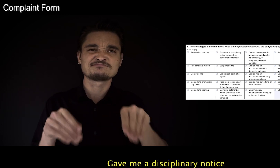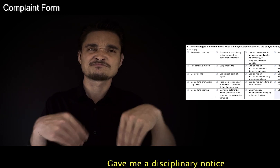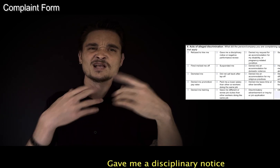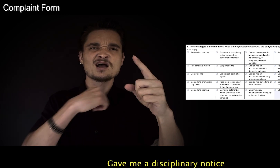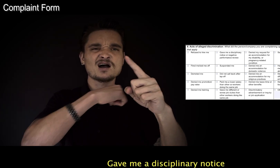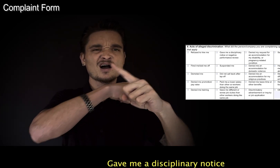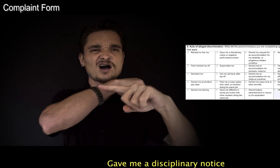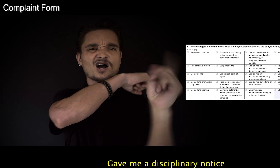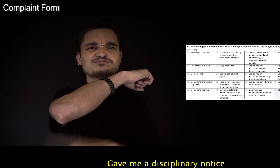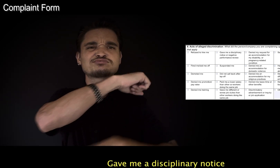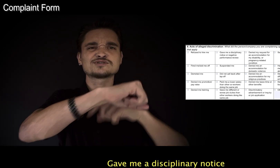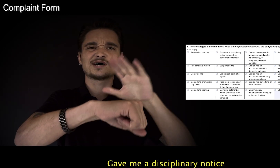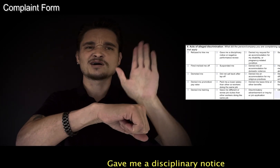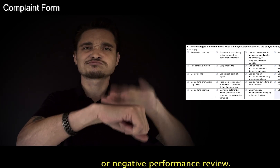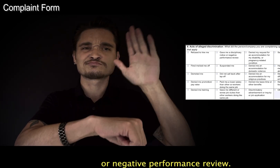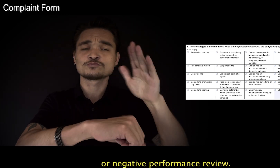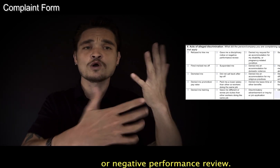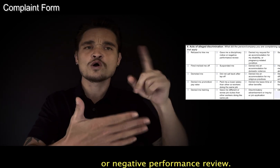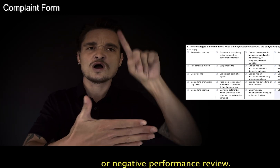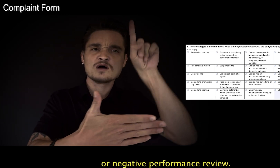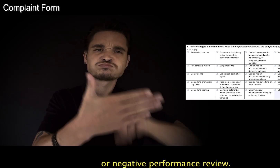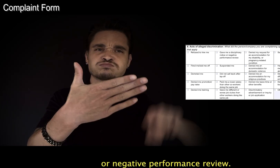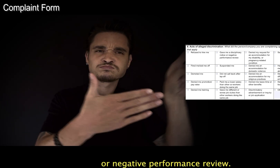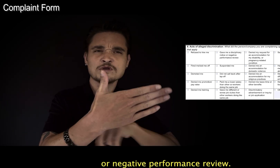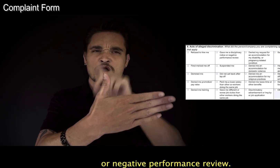Gave me a disciplinary notice or negative performance review.